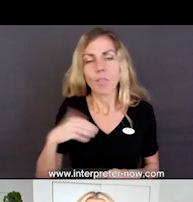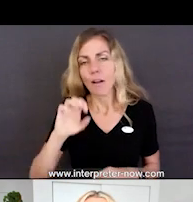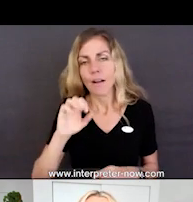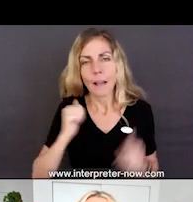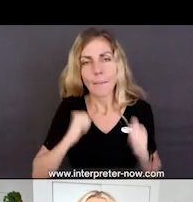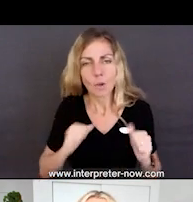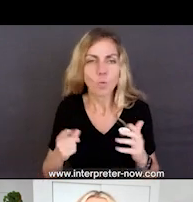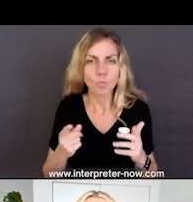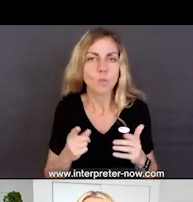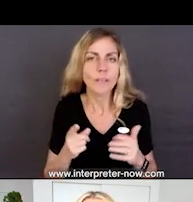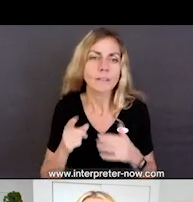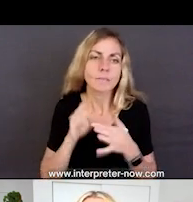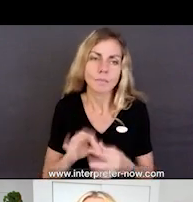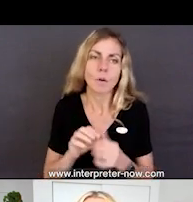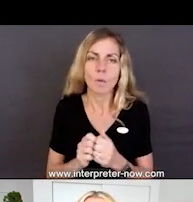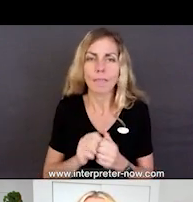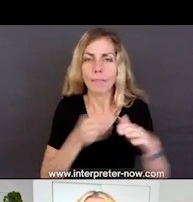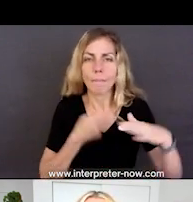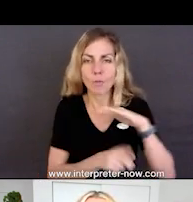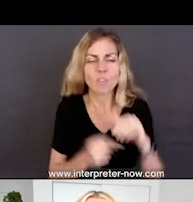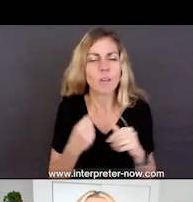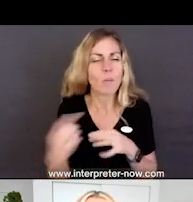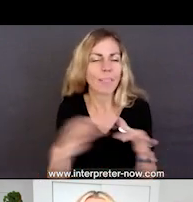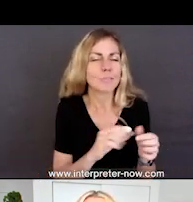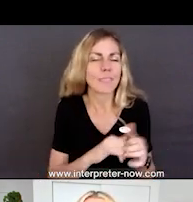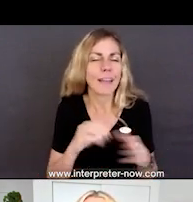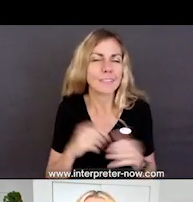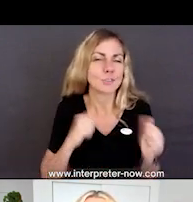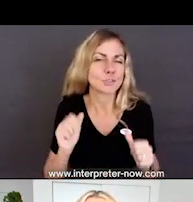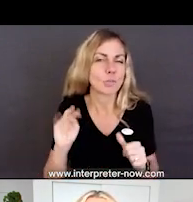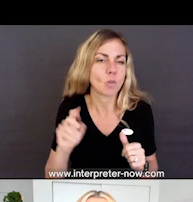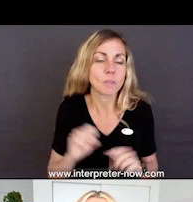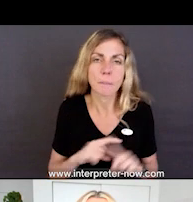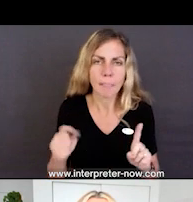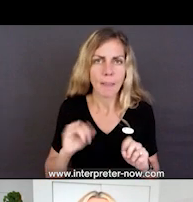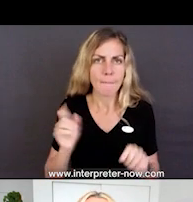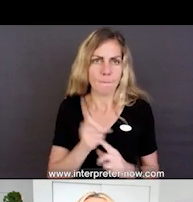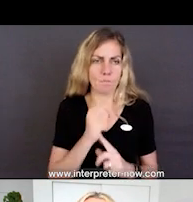went into microaggressions. So we'll link to that in our show notes.